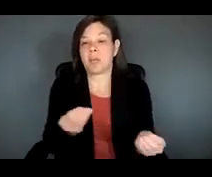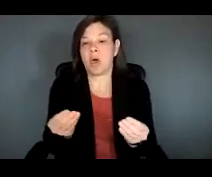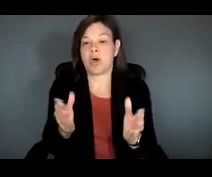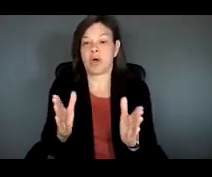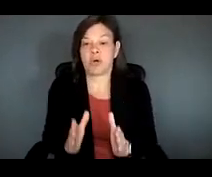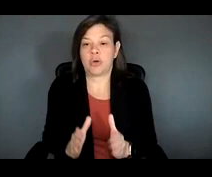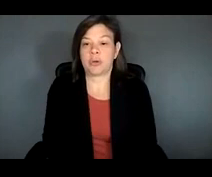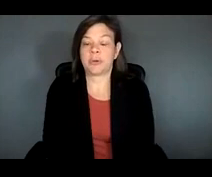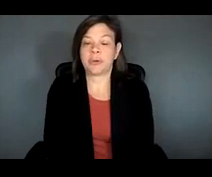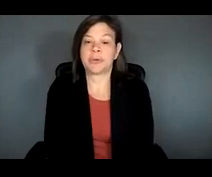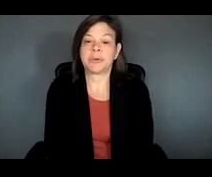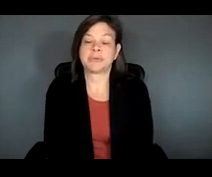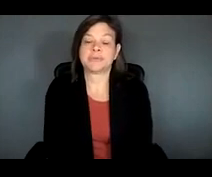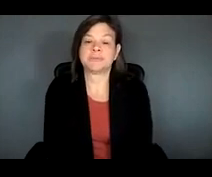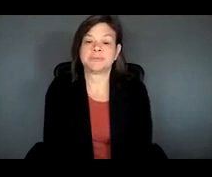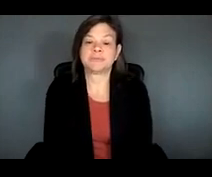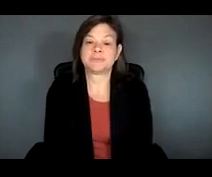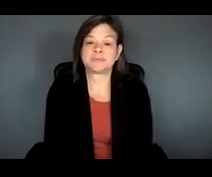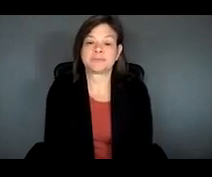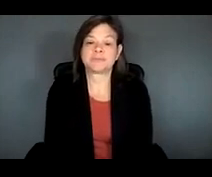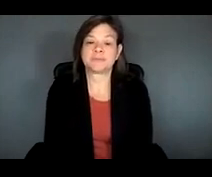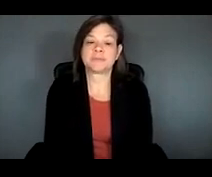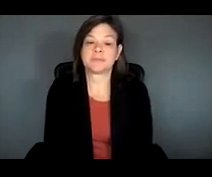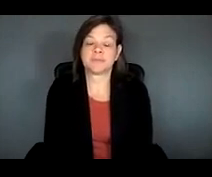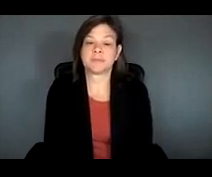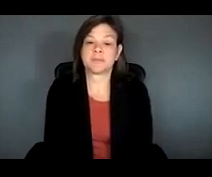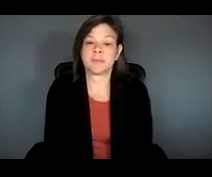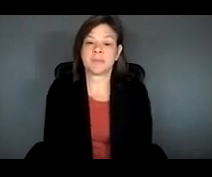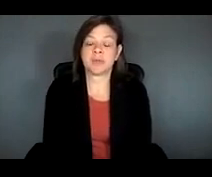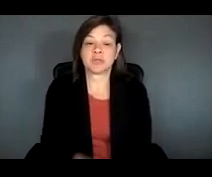So here what we really benefit from as participants,